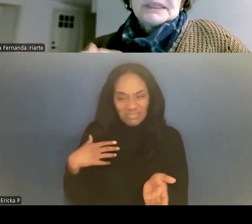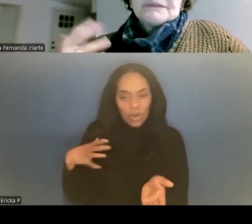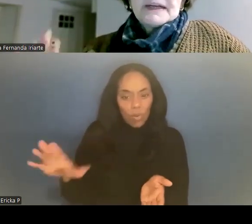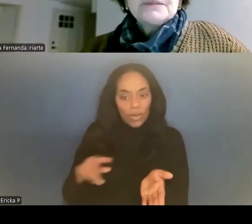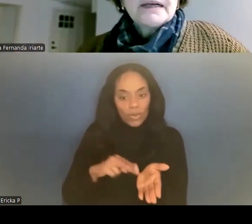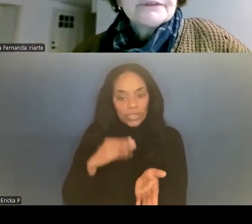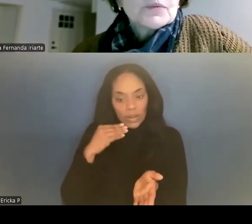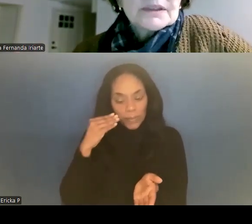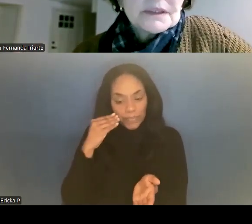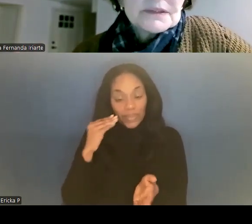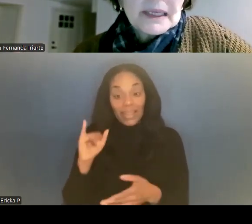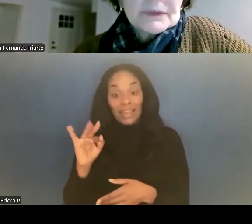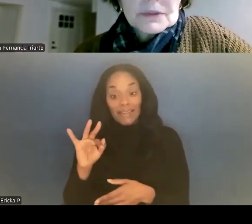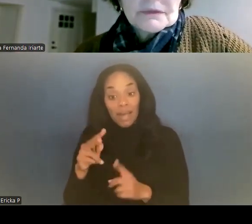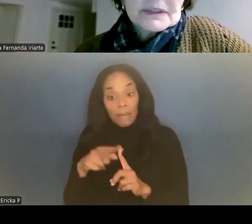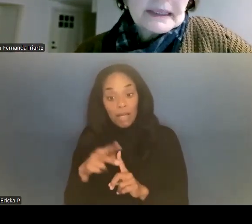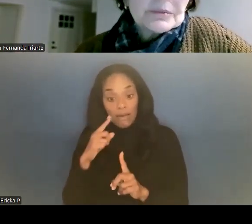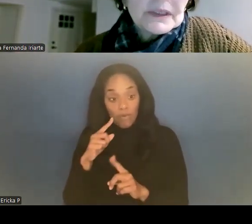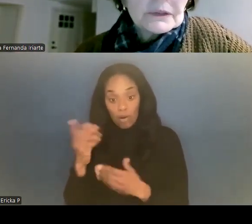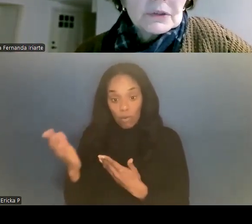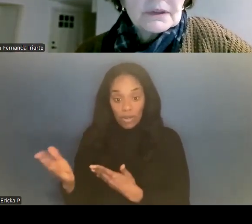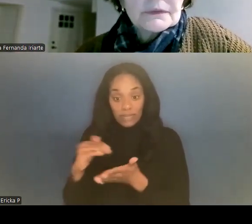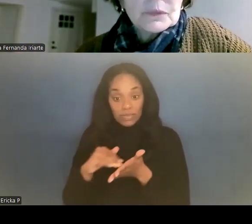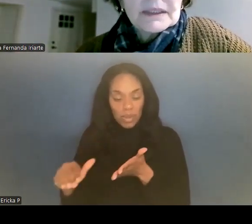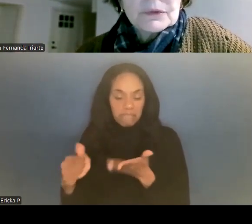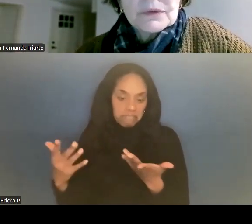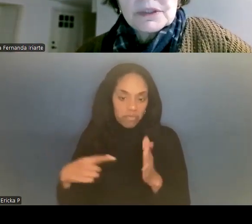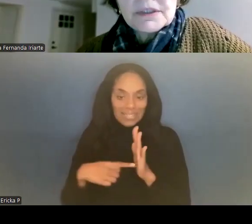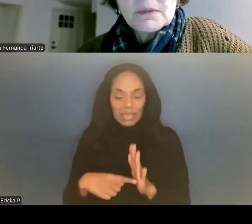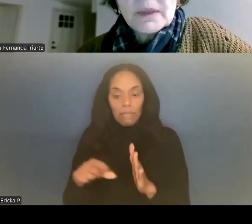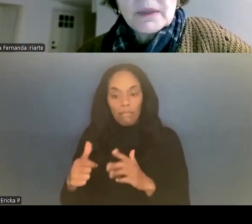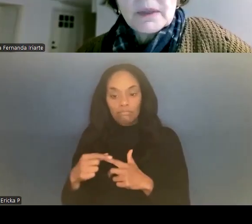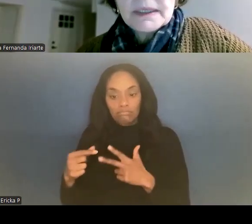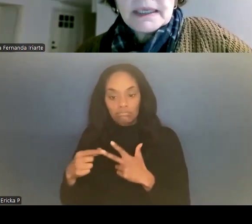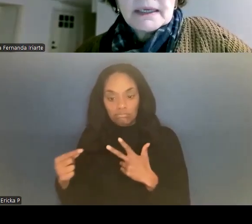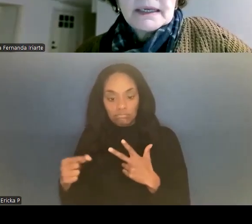But if I apply for one of these waivers, for example, the Alternatives, the Waiver of the DD waiver,